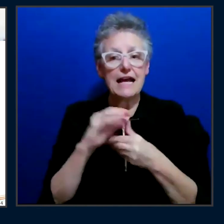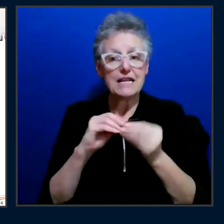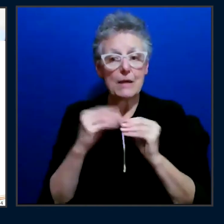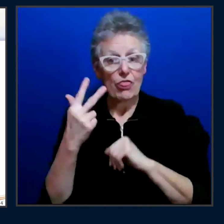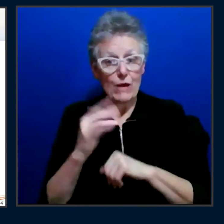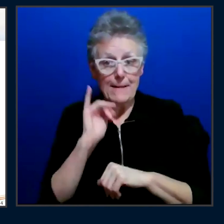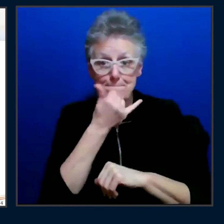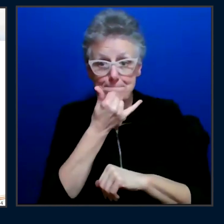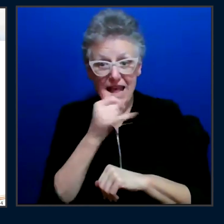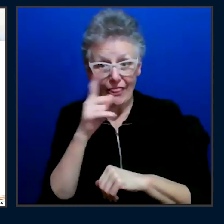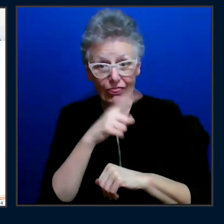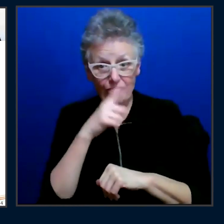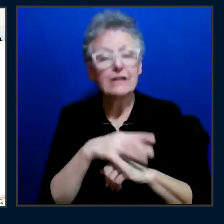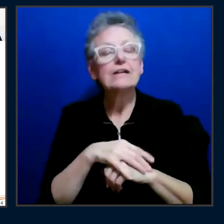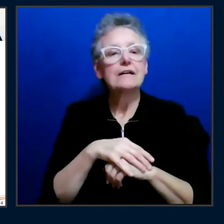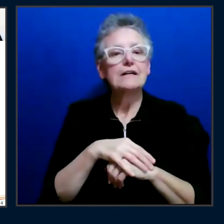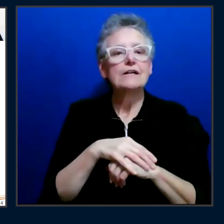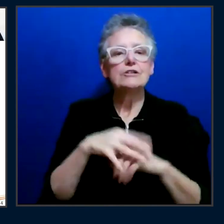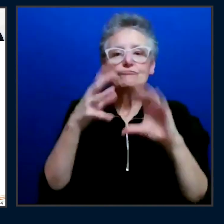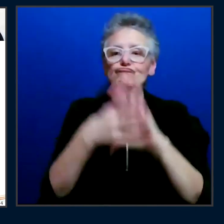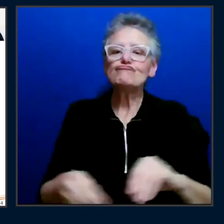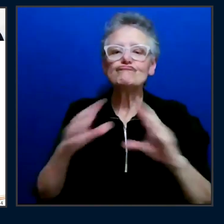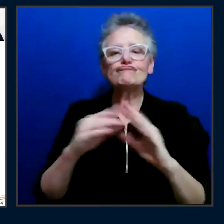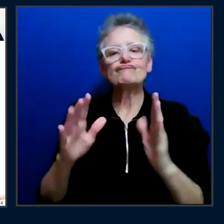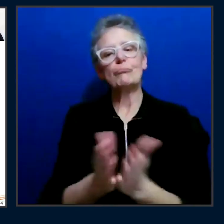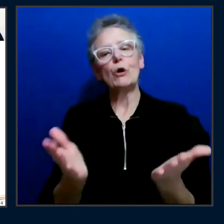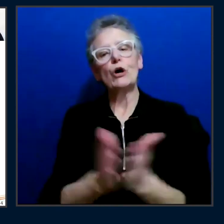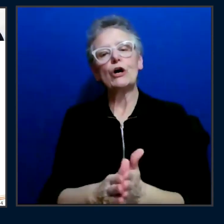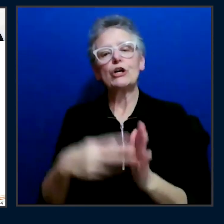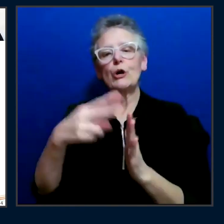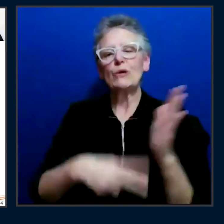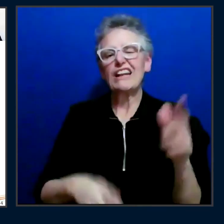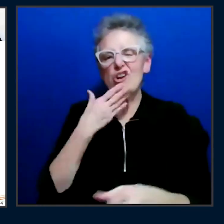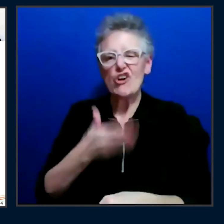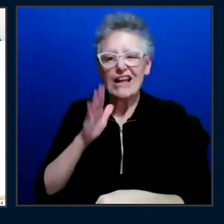Myth number three is that storybook reading is sufficient for oral vocabulary